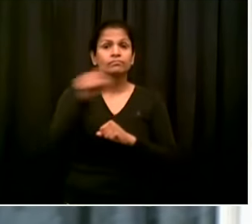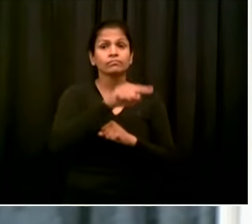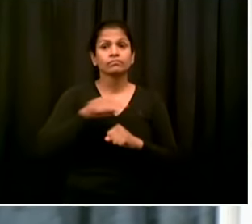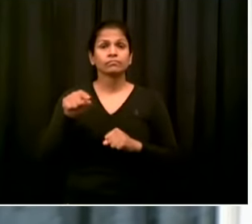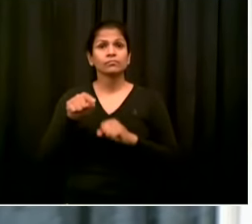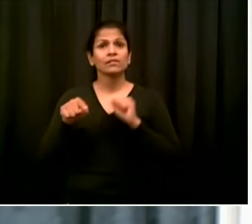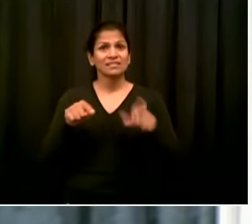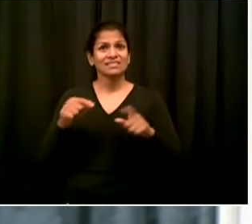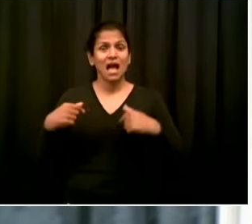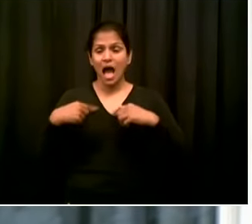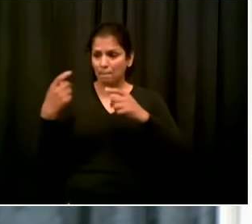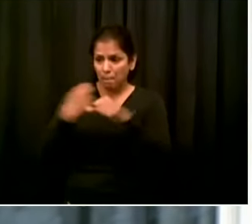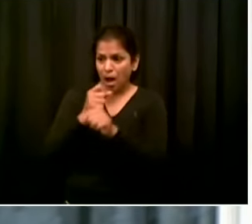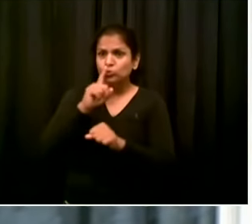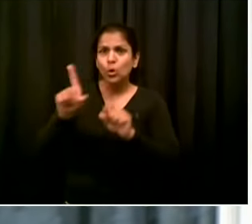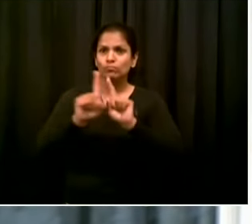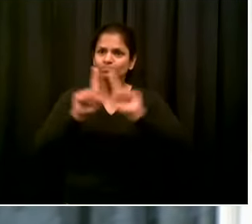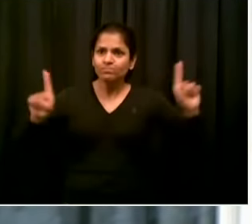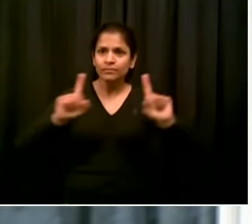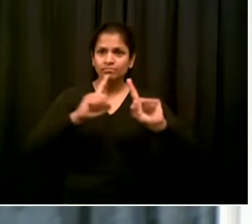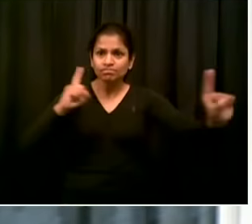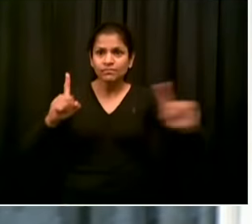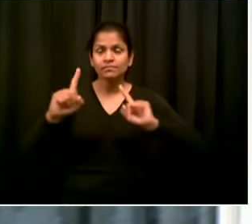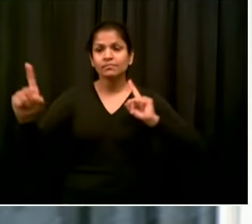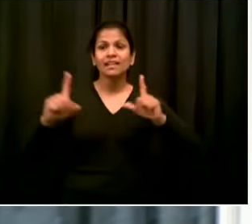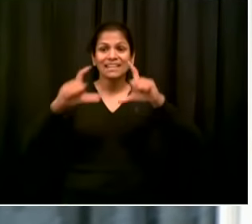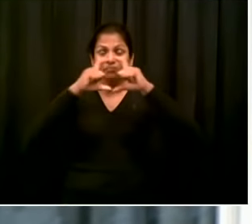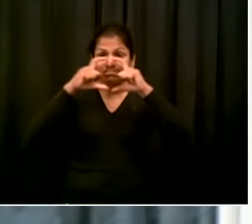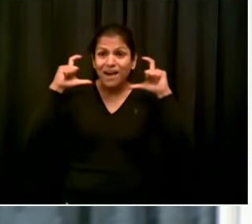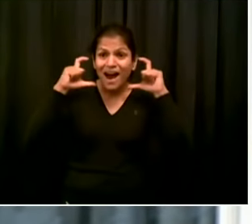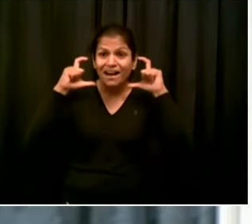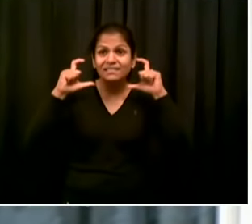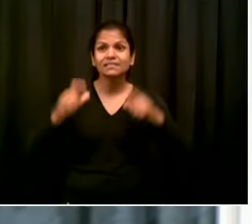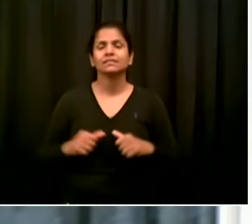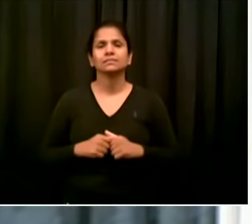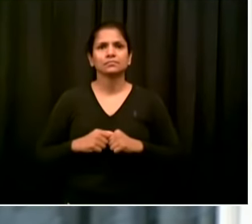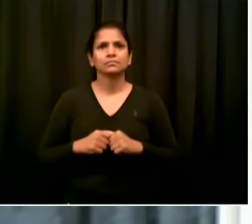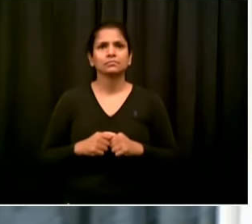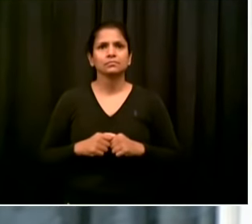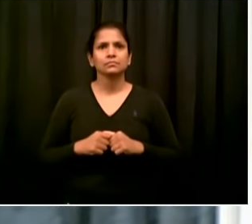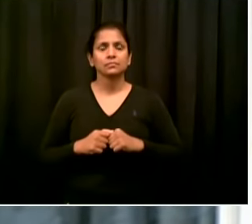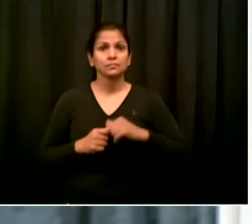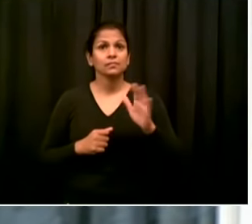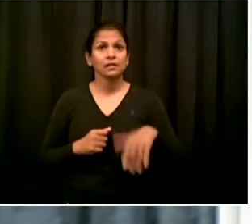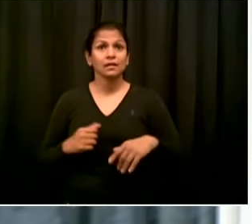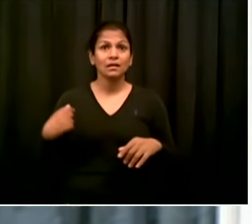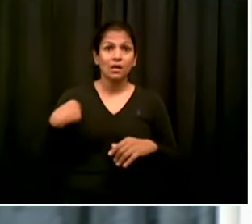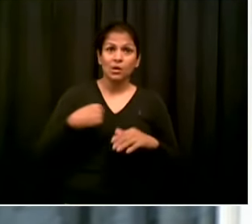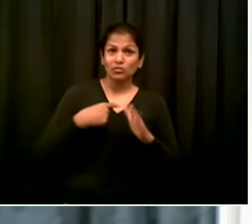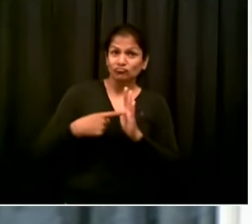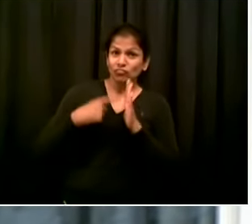AN IMPACT FROM THE EFFORTS AND THEN MAKE FURTR HE DECISIONS. THE DADIITONL A